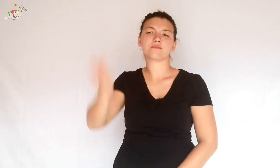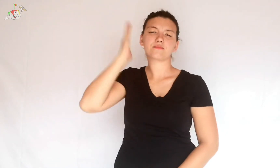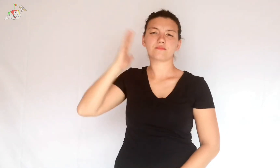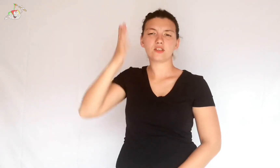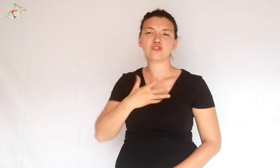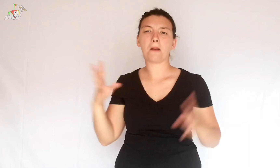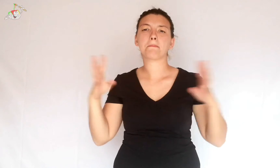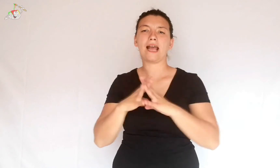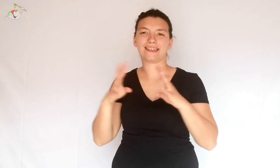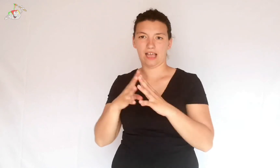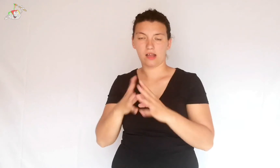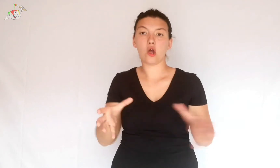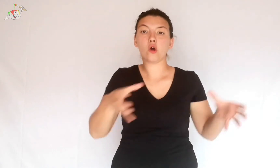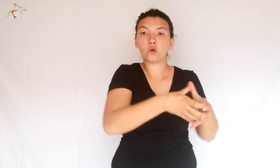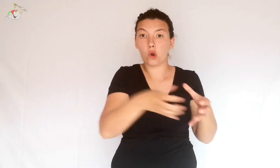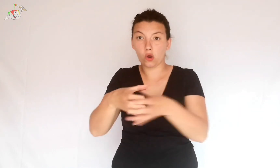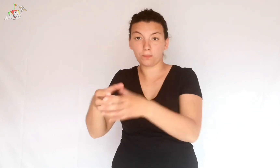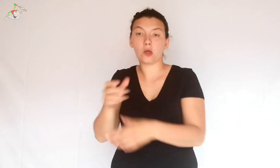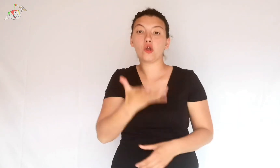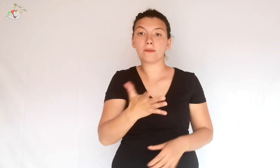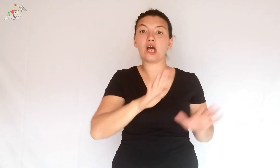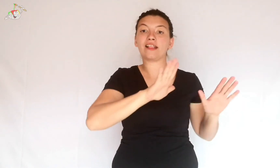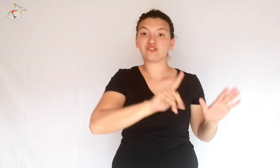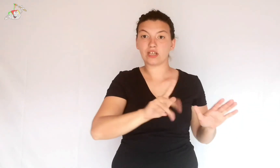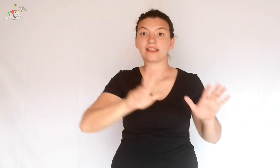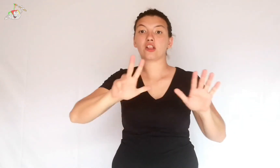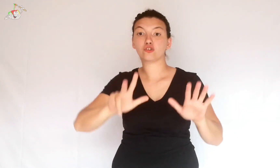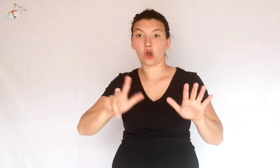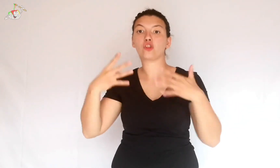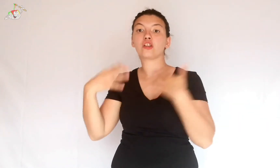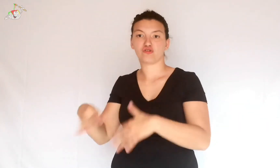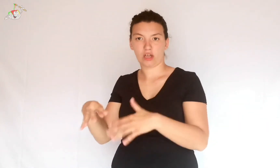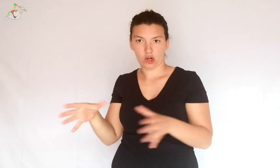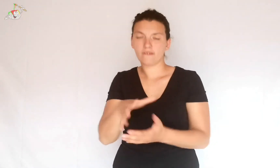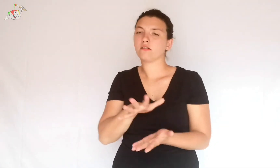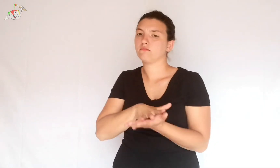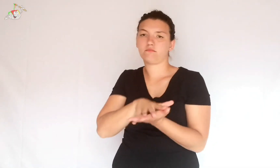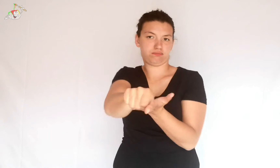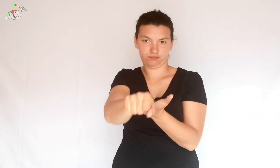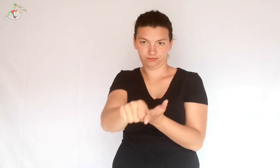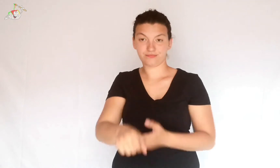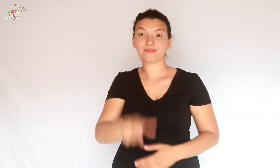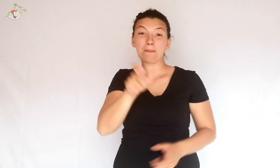During the battles there were legions 17, 18 and 19 that were exterminated.